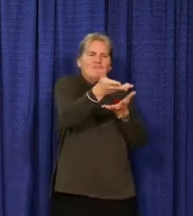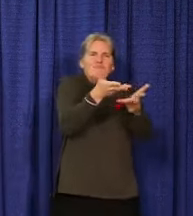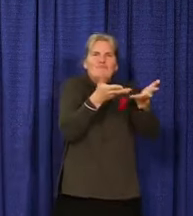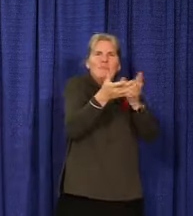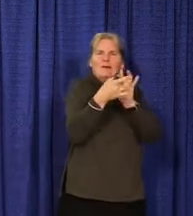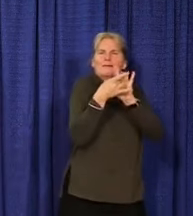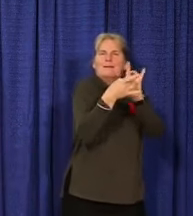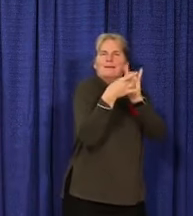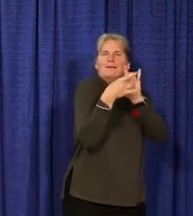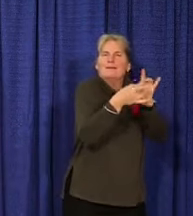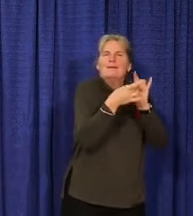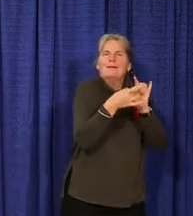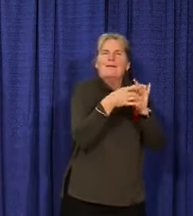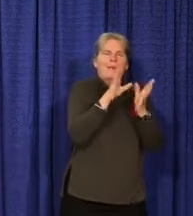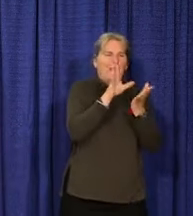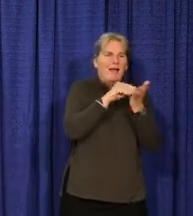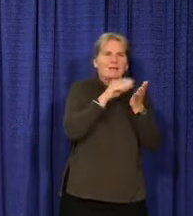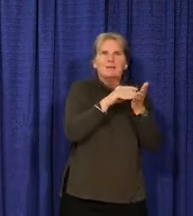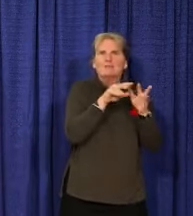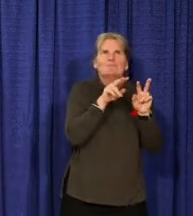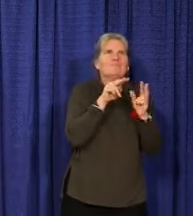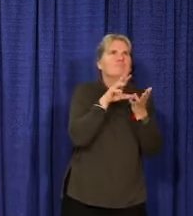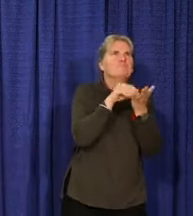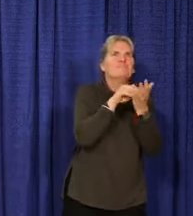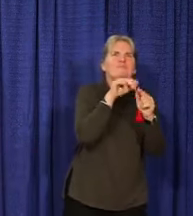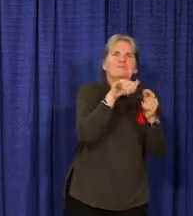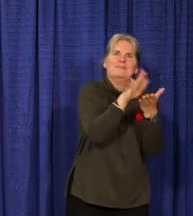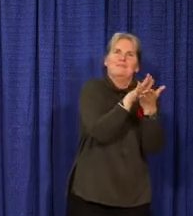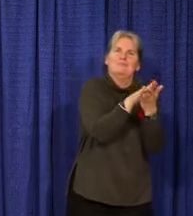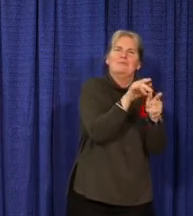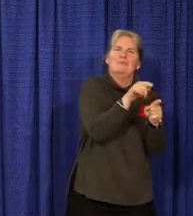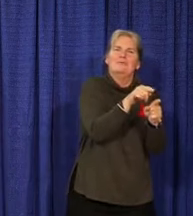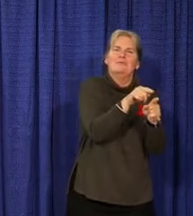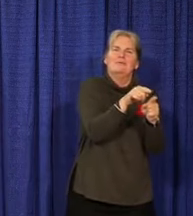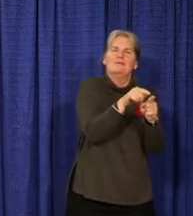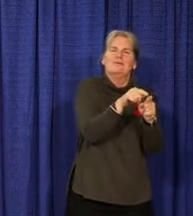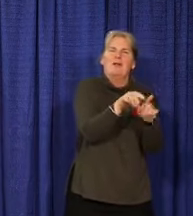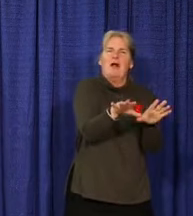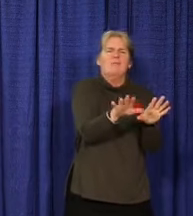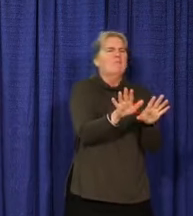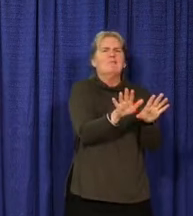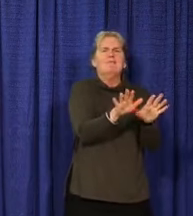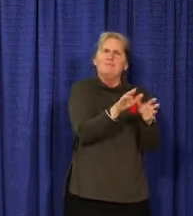teachers and to have those learning opportunities.